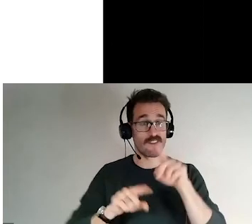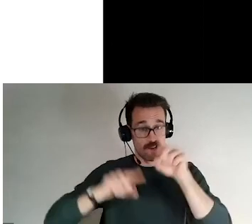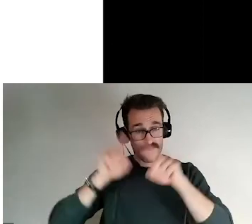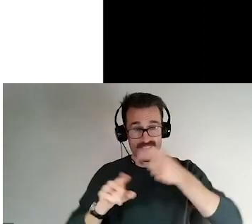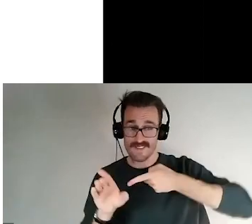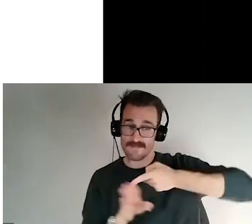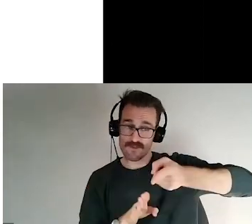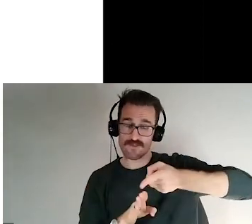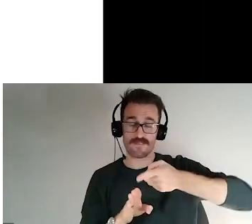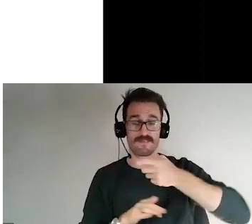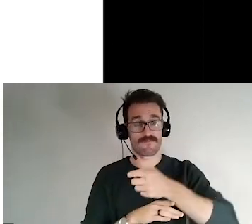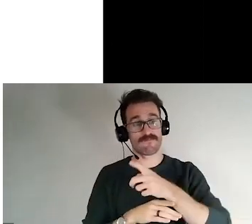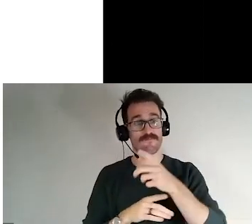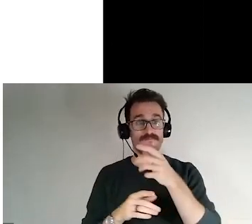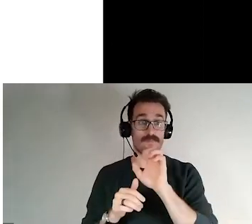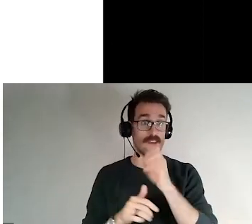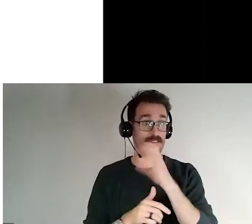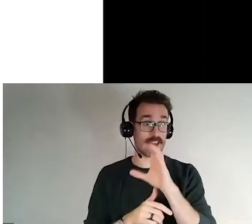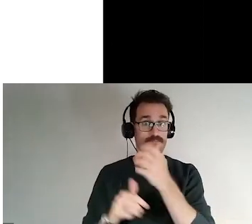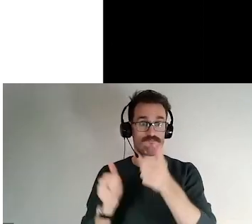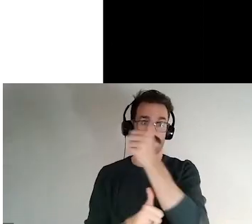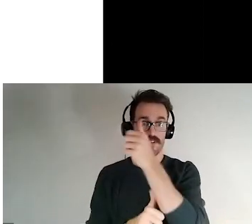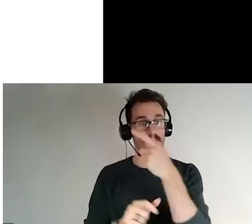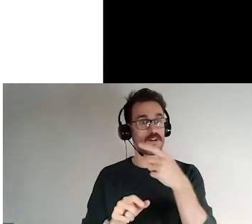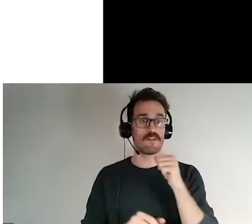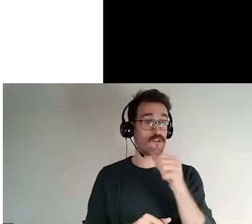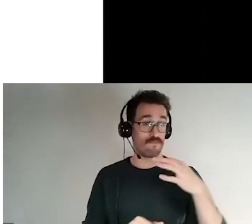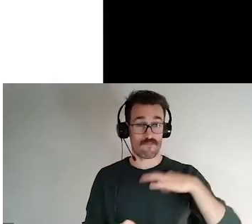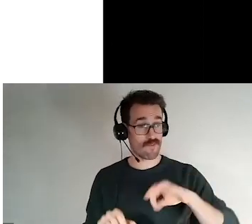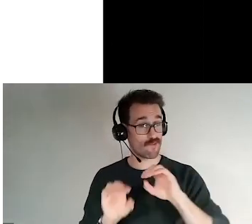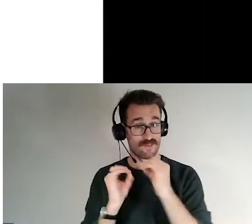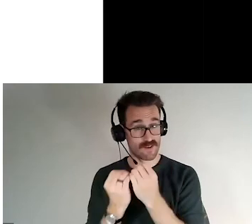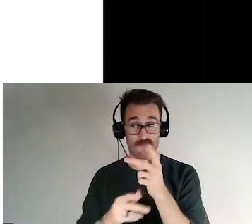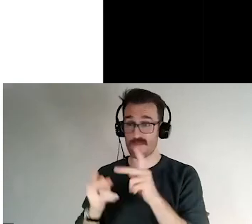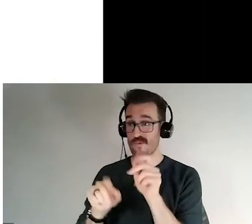executive directors from non-profits, people who work at banks, and pharmaceutical companies,